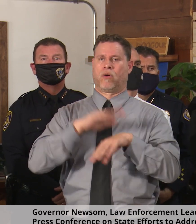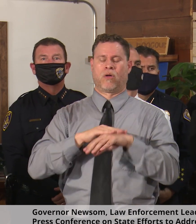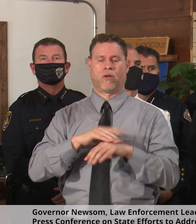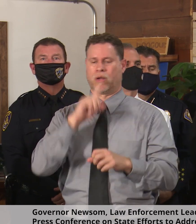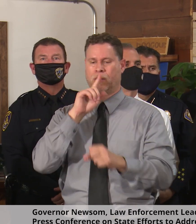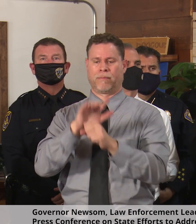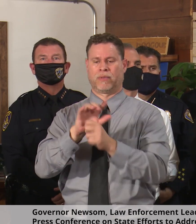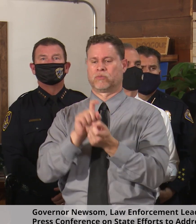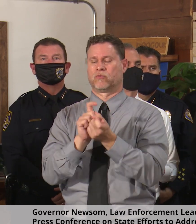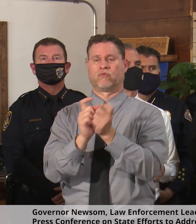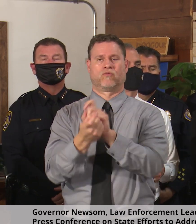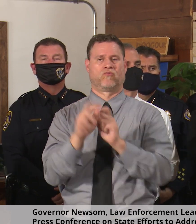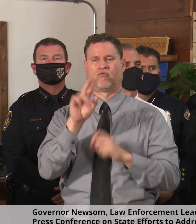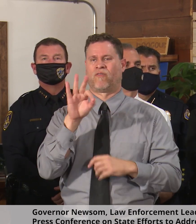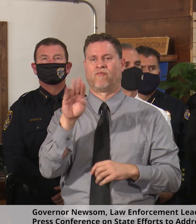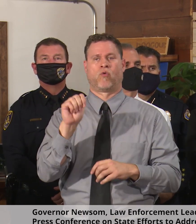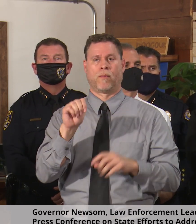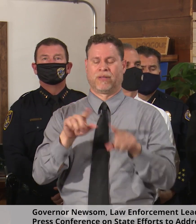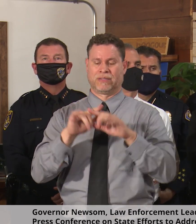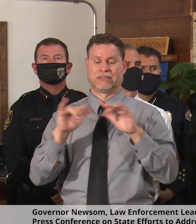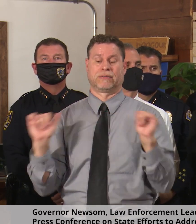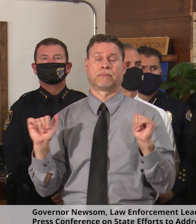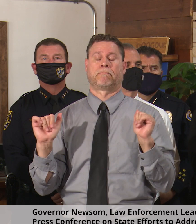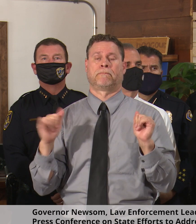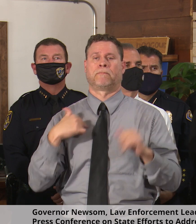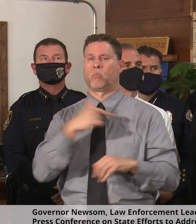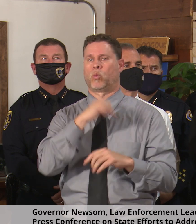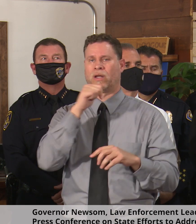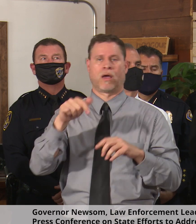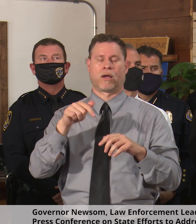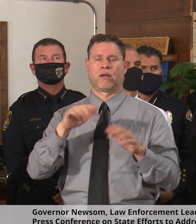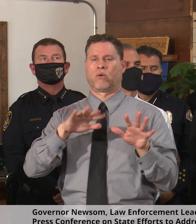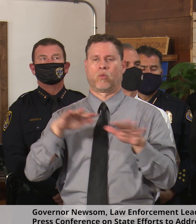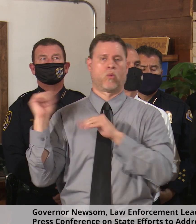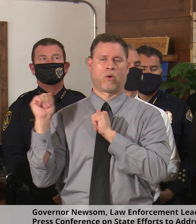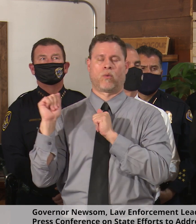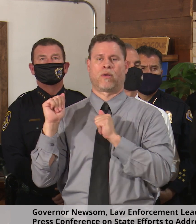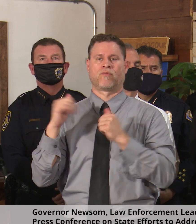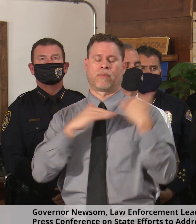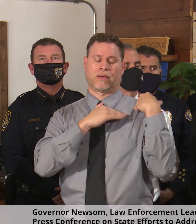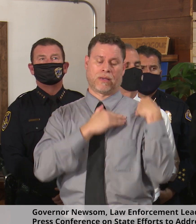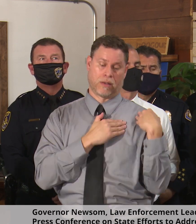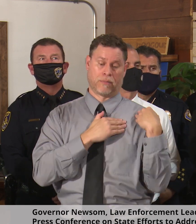reform. At the same time we're not going to walk away from accountability either and so